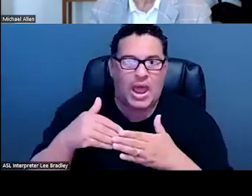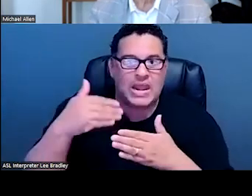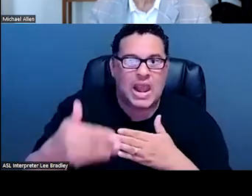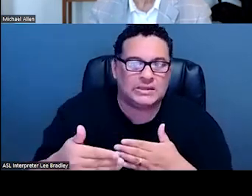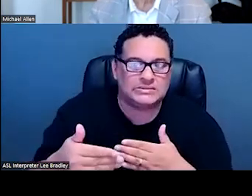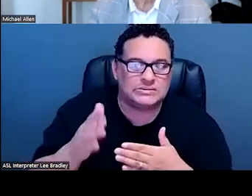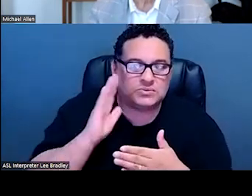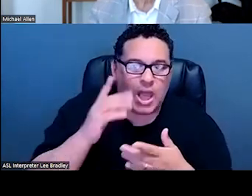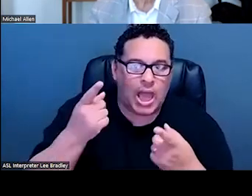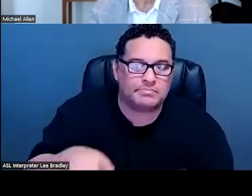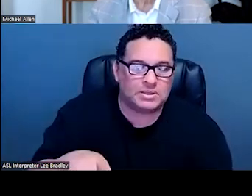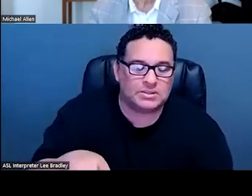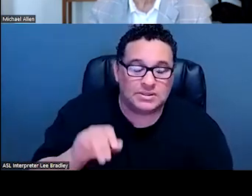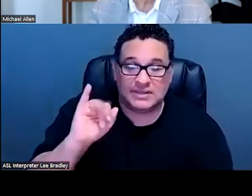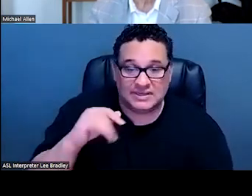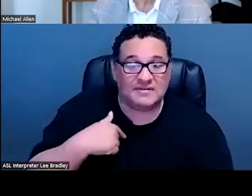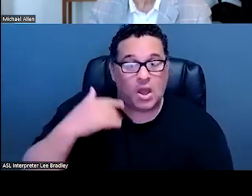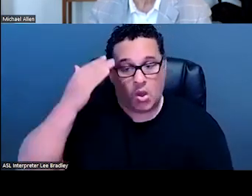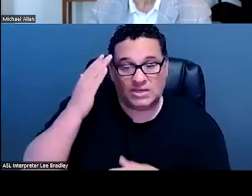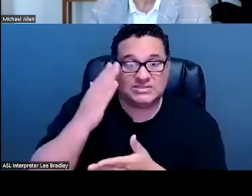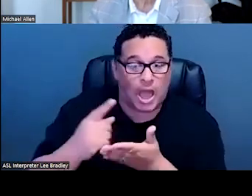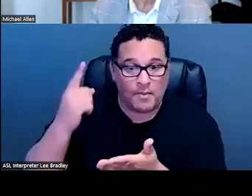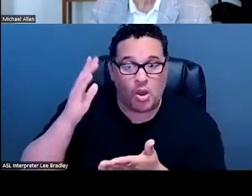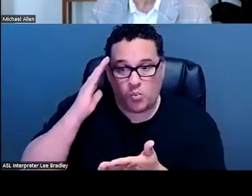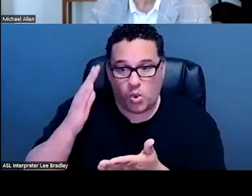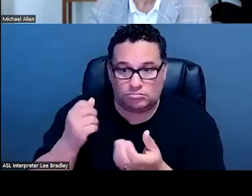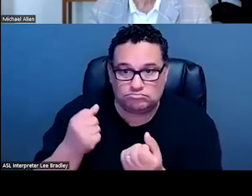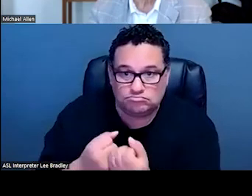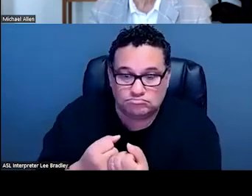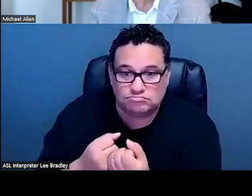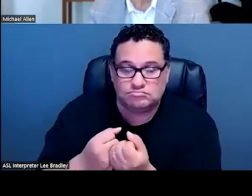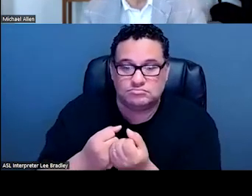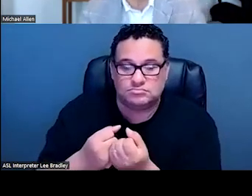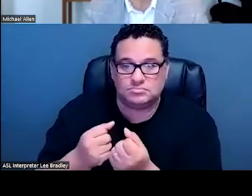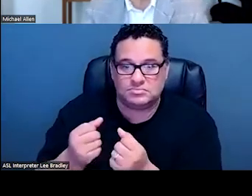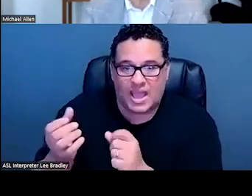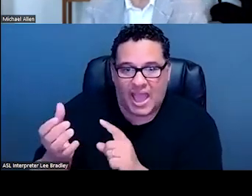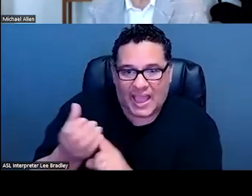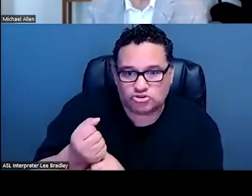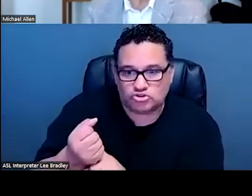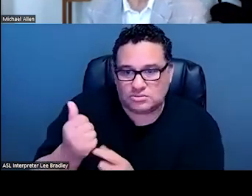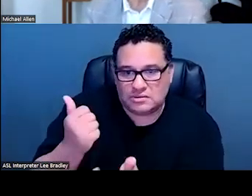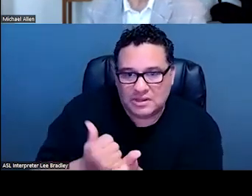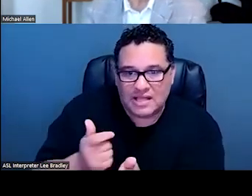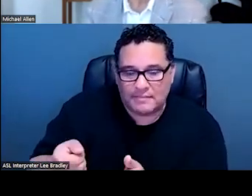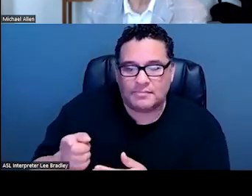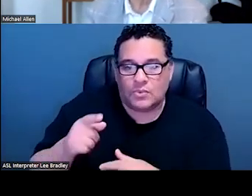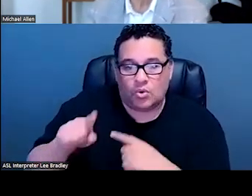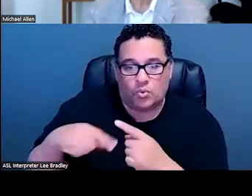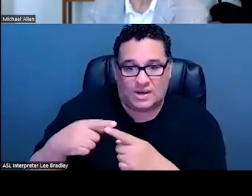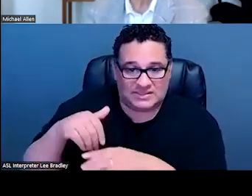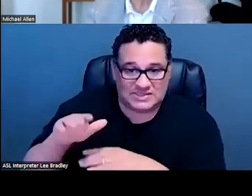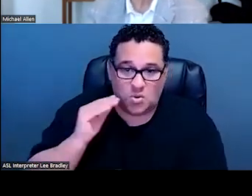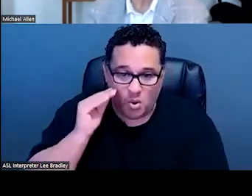SOME ONE WAS GOING TO CATCH THEM. WHEN I SENT THEM HOME, I WOULD BE MORE APT TO SEND MORE